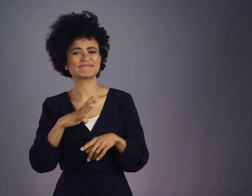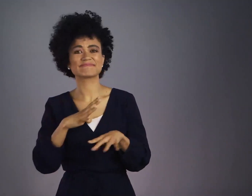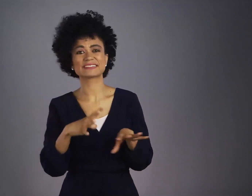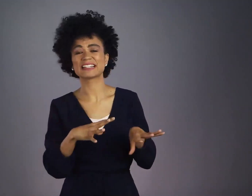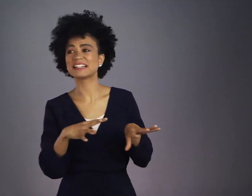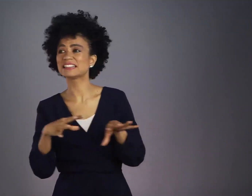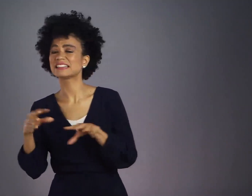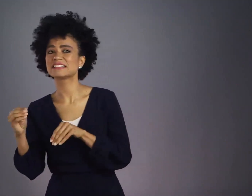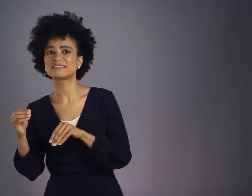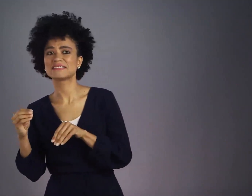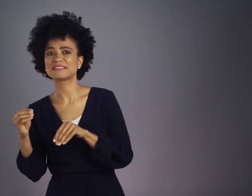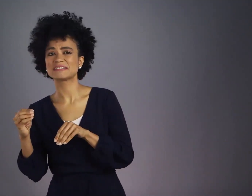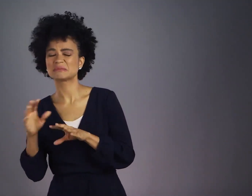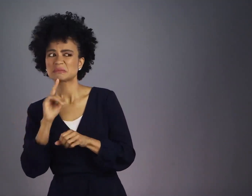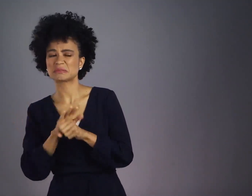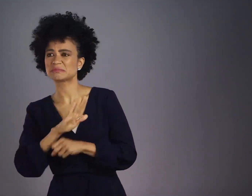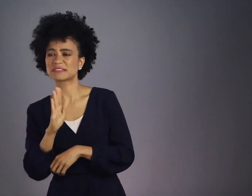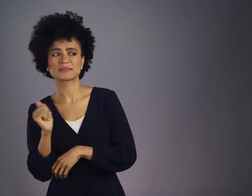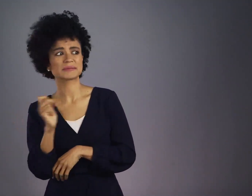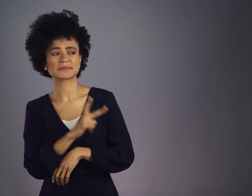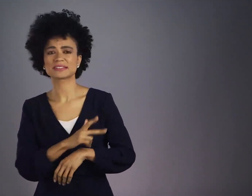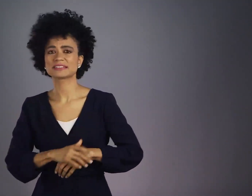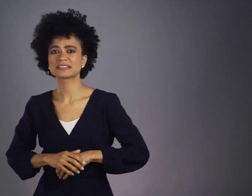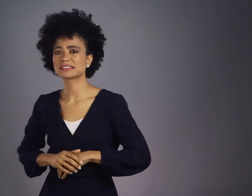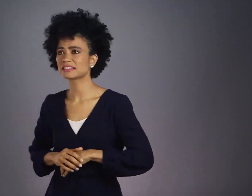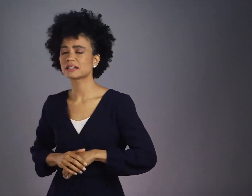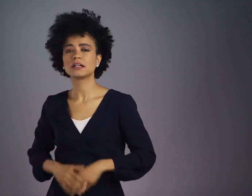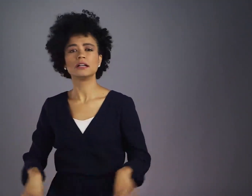only to be back in a little while hoping, always hoping.